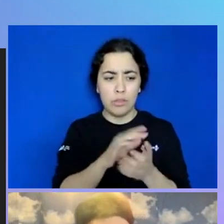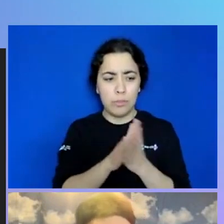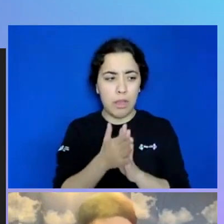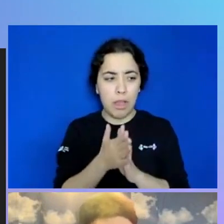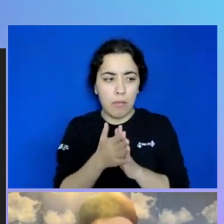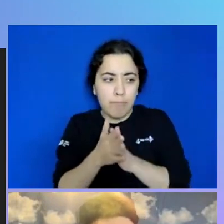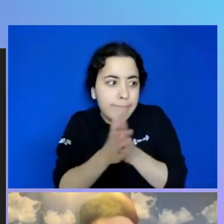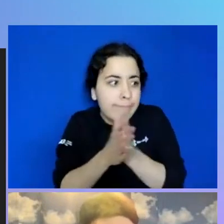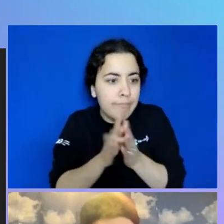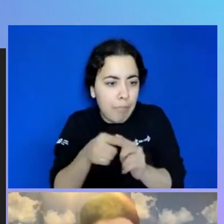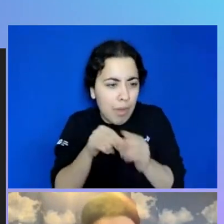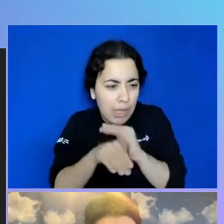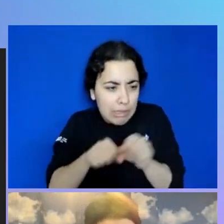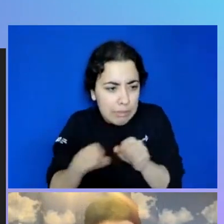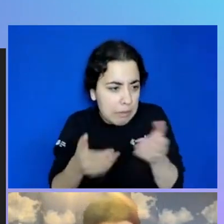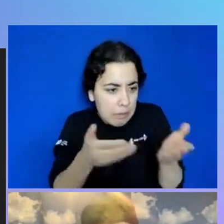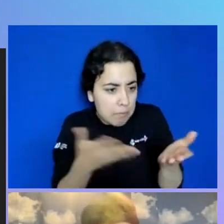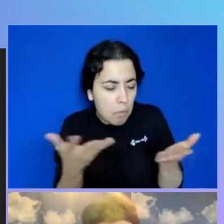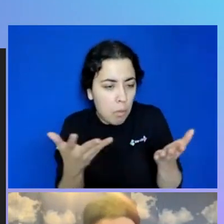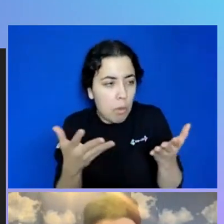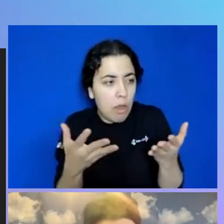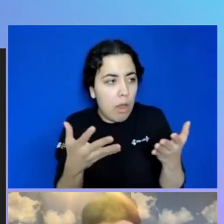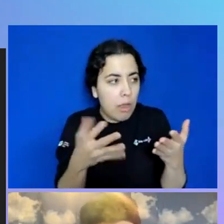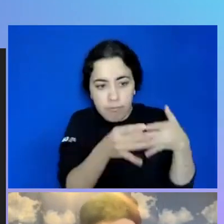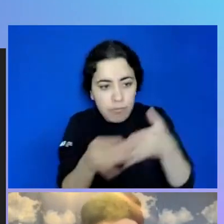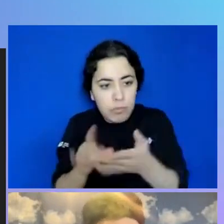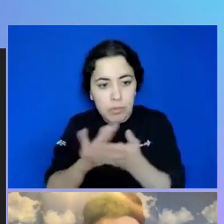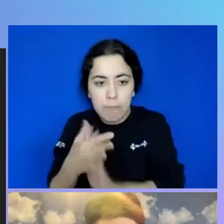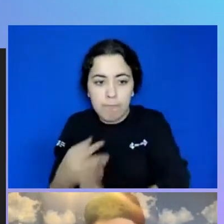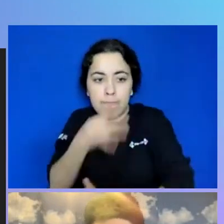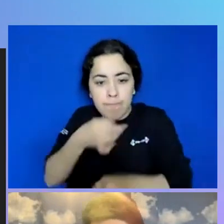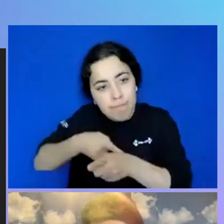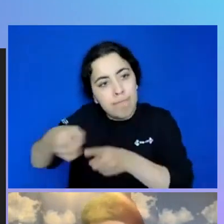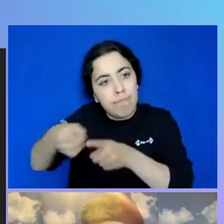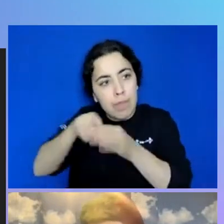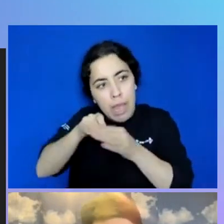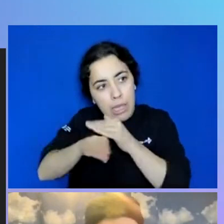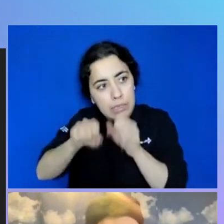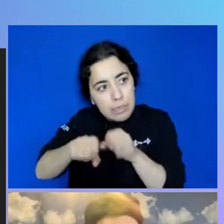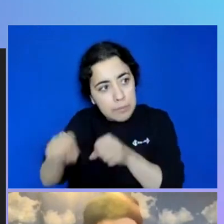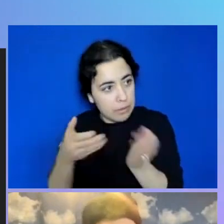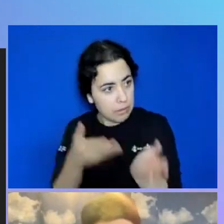passionate about this? Like what led you to become an expert in